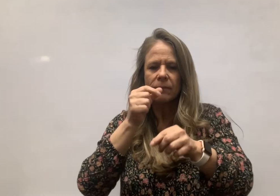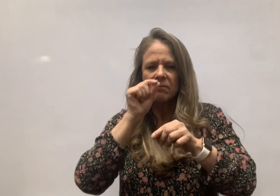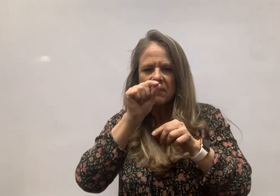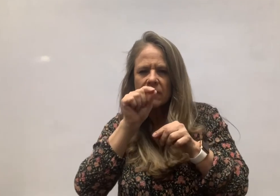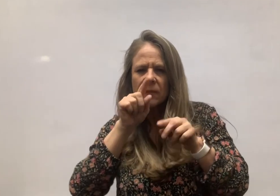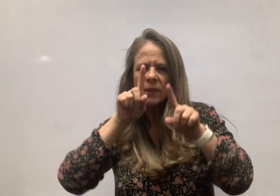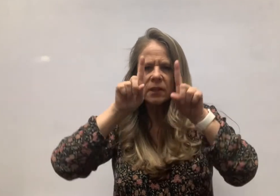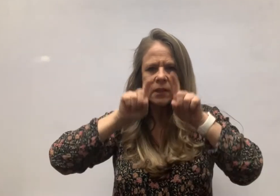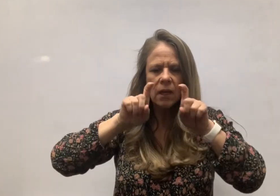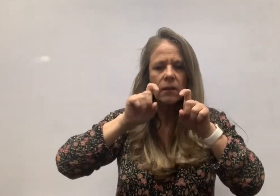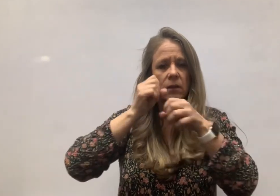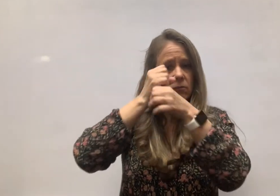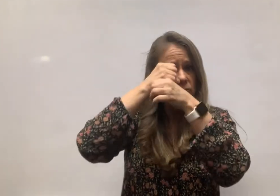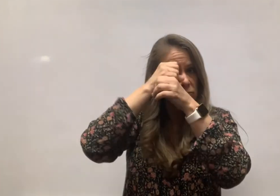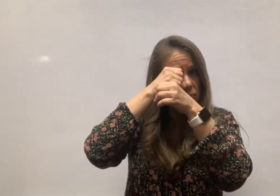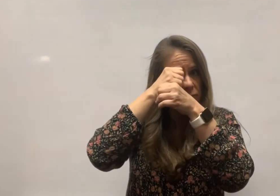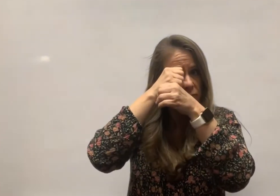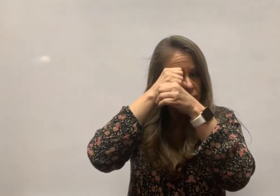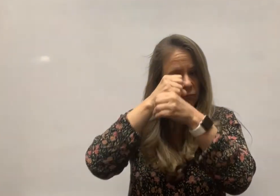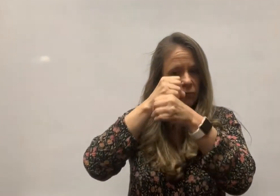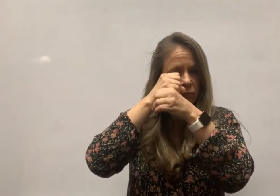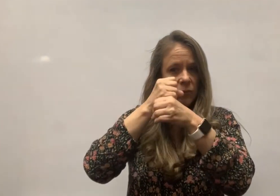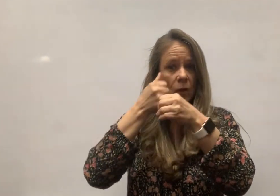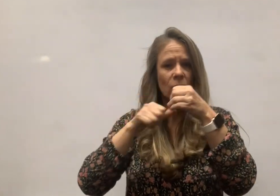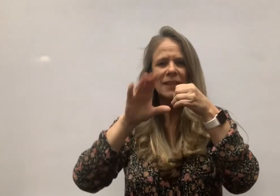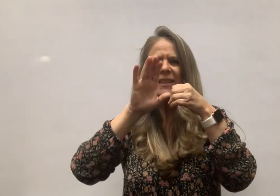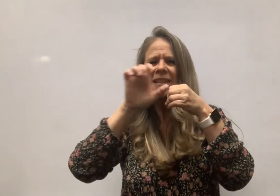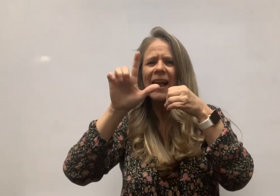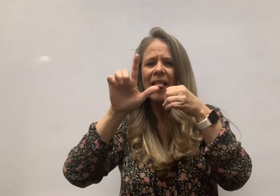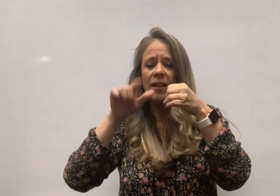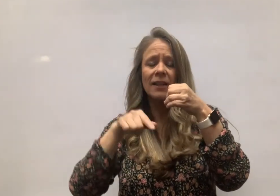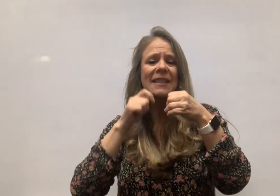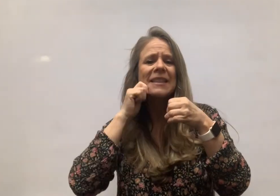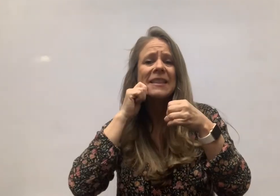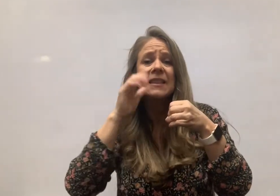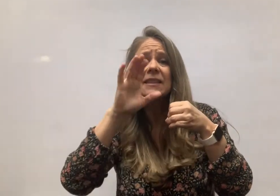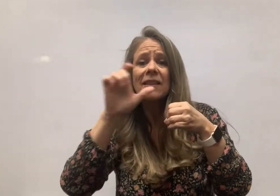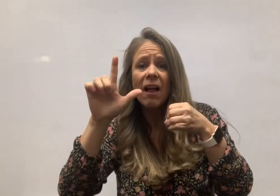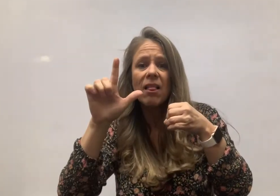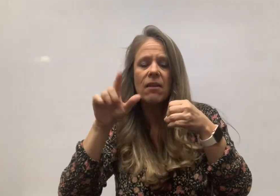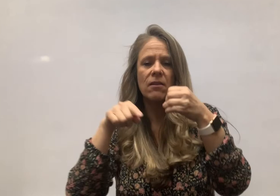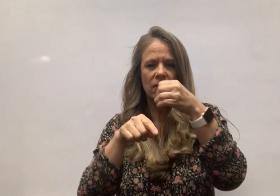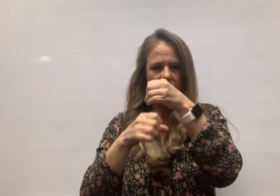under the microscope of skin cell.